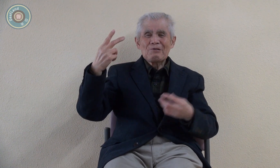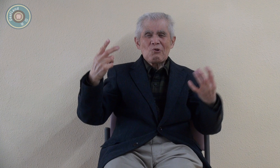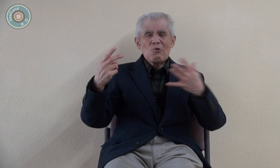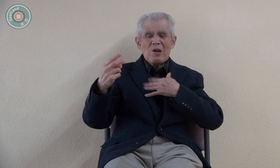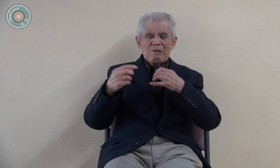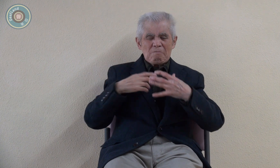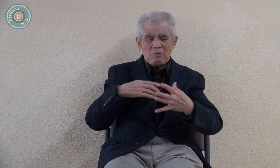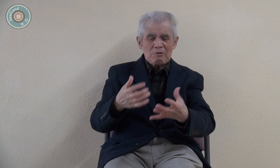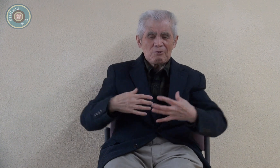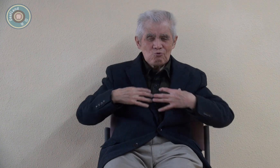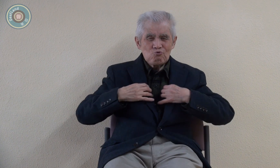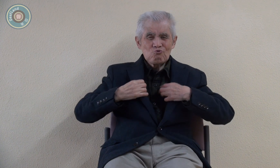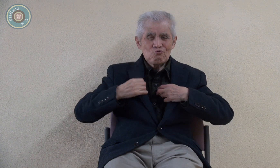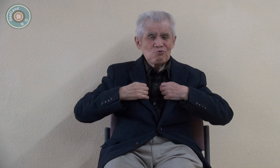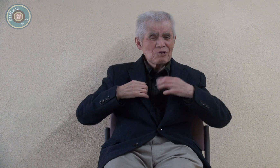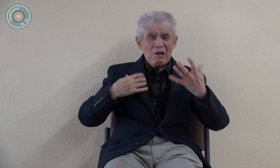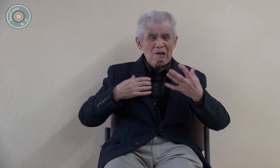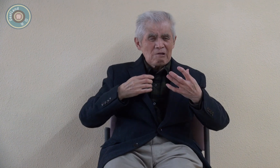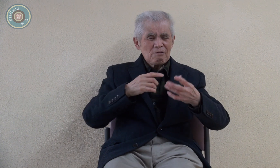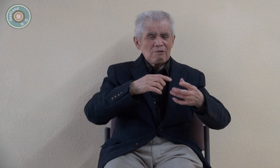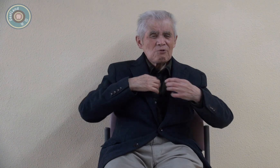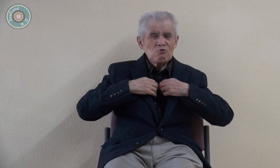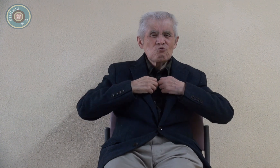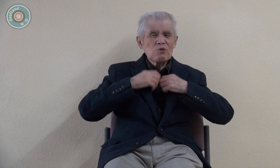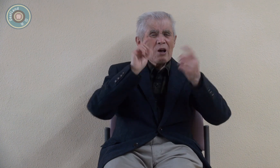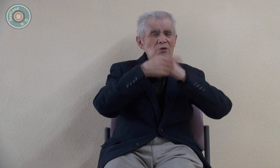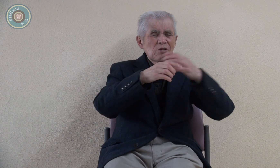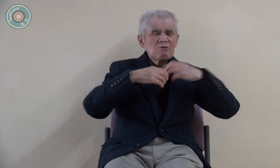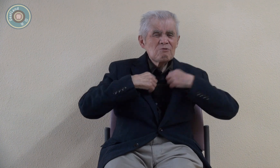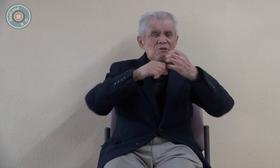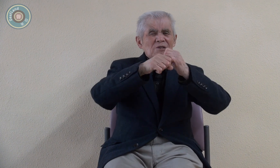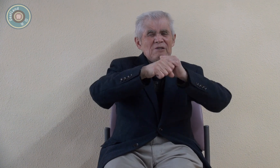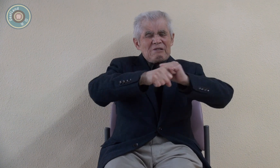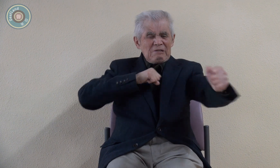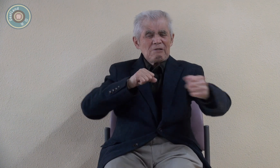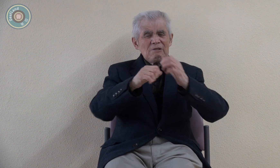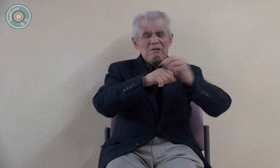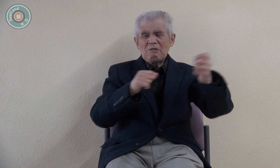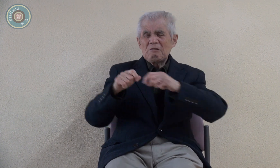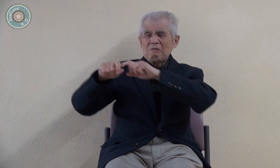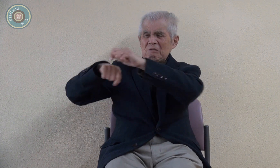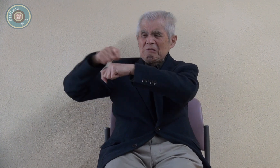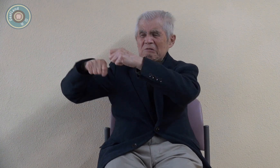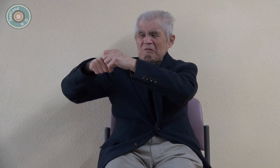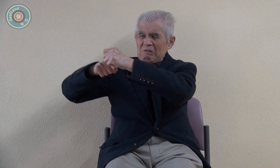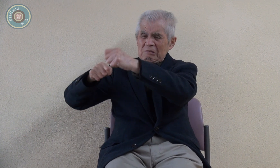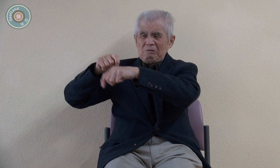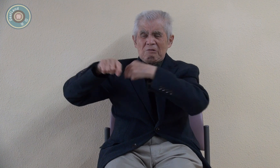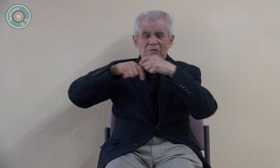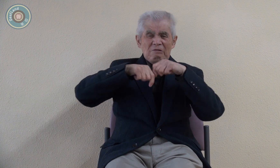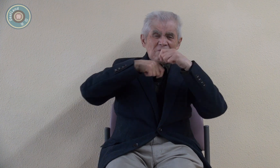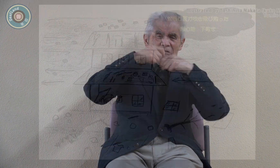My mother ripped off her clothes She gave us first aid